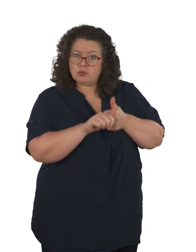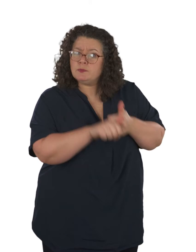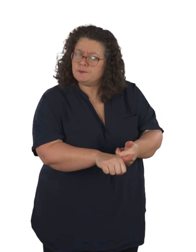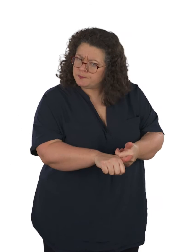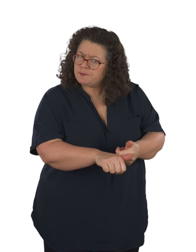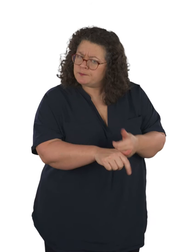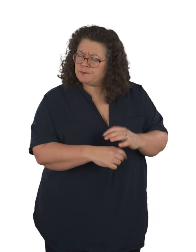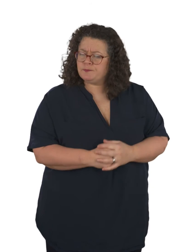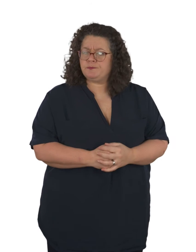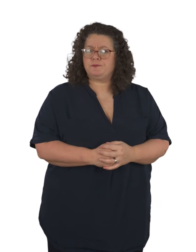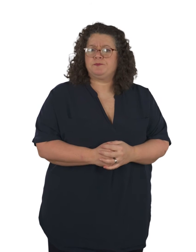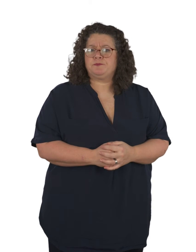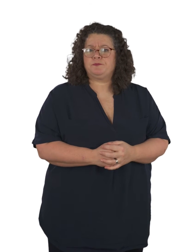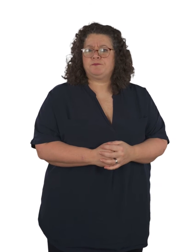what support the child needs,